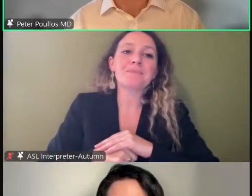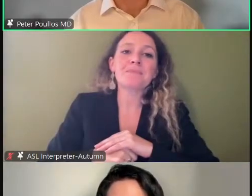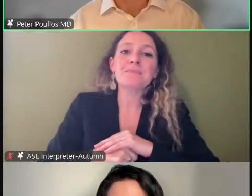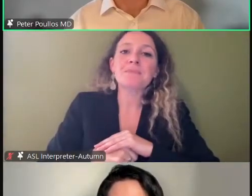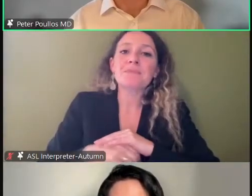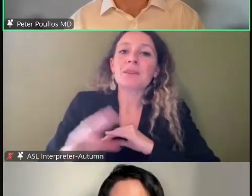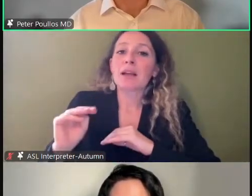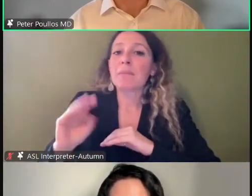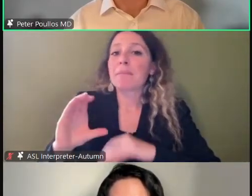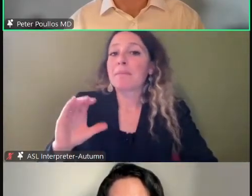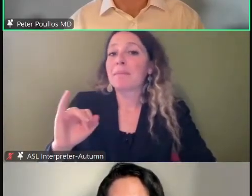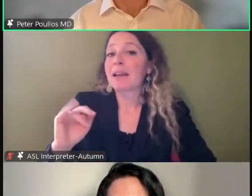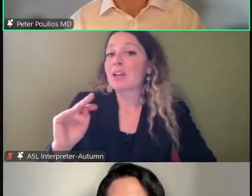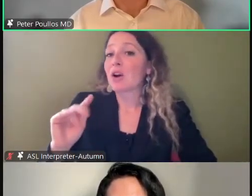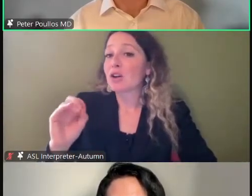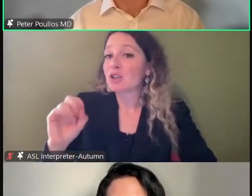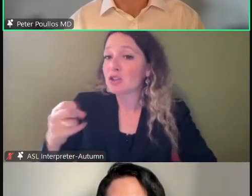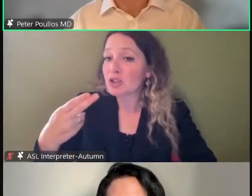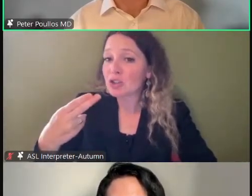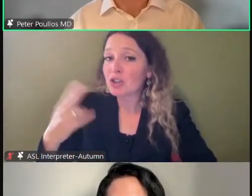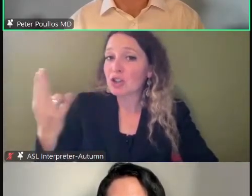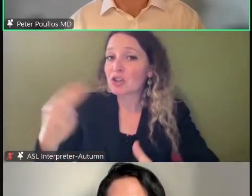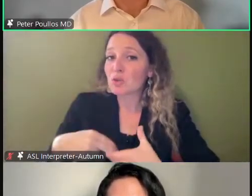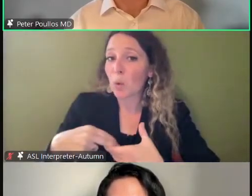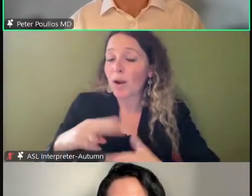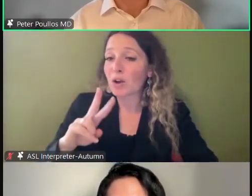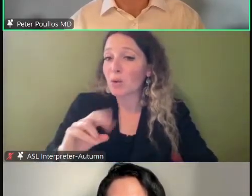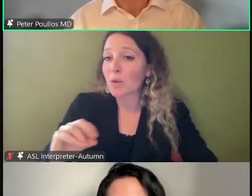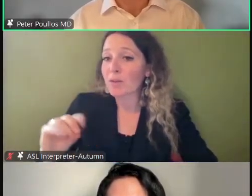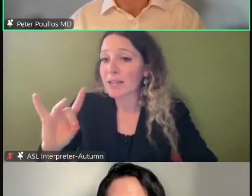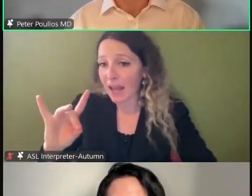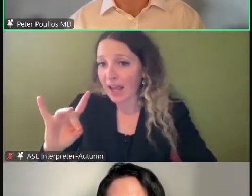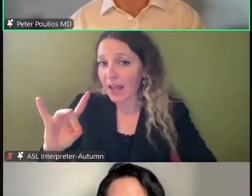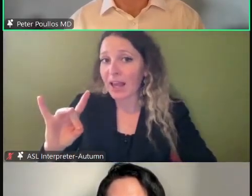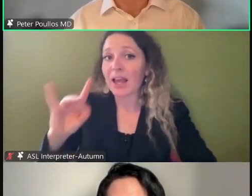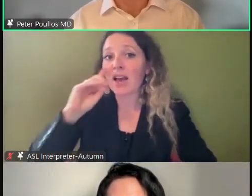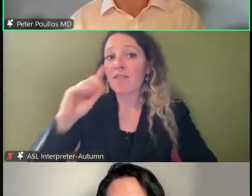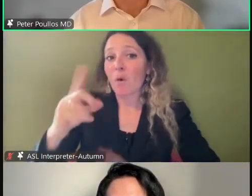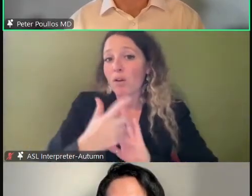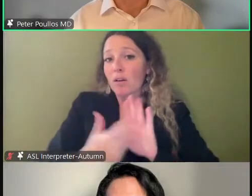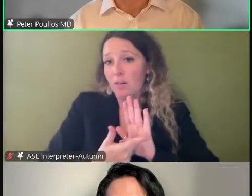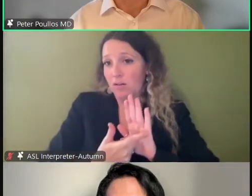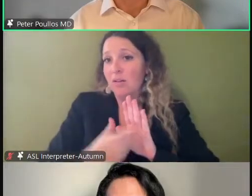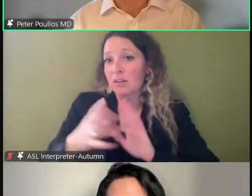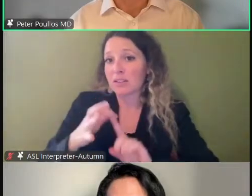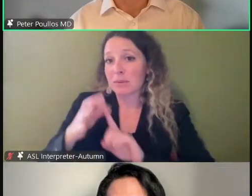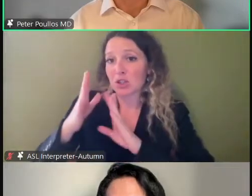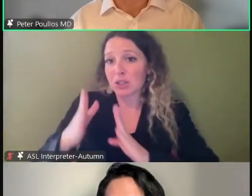in 2008 as a legislative affairs specialist and served as Director of Legislative Affairs